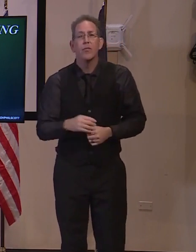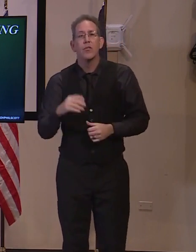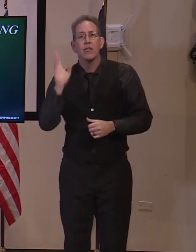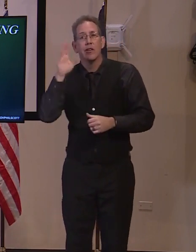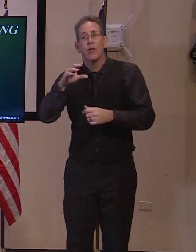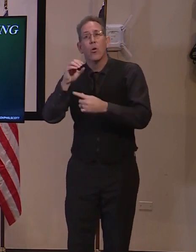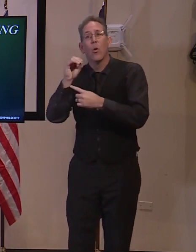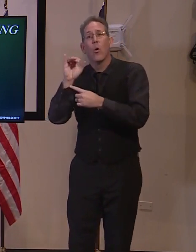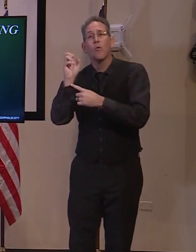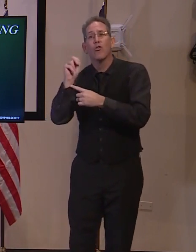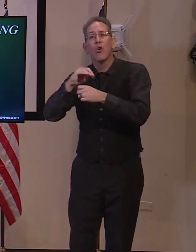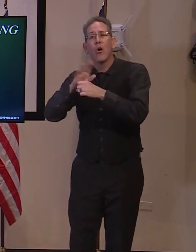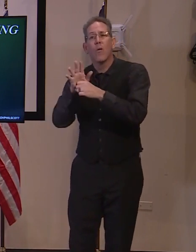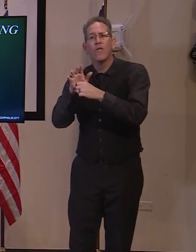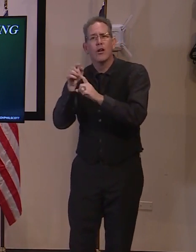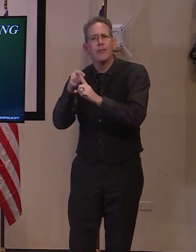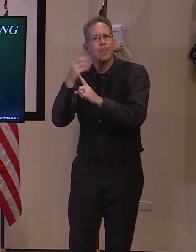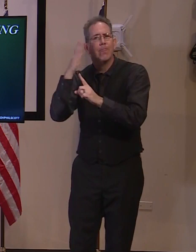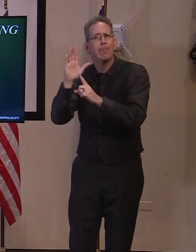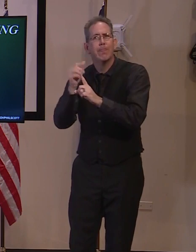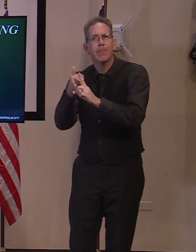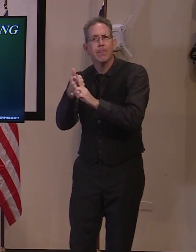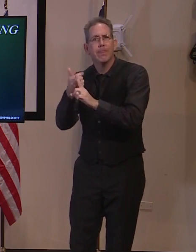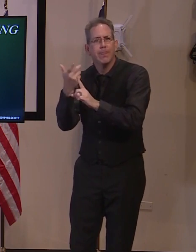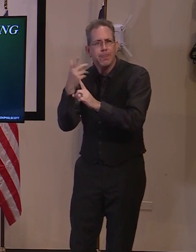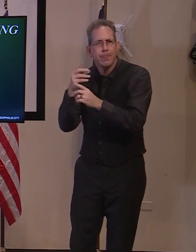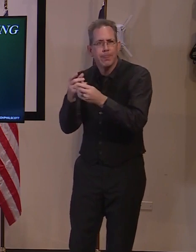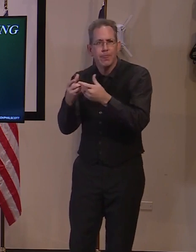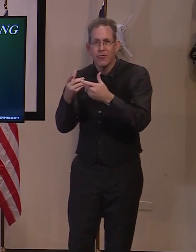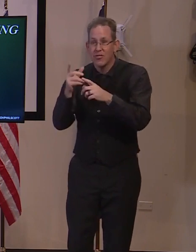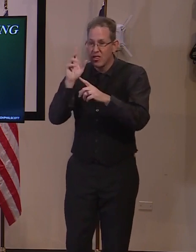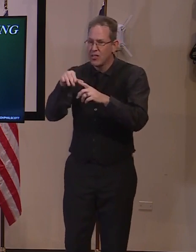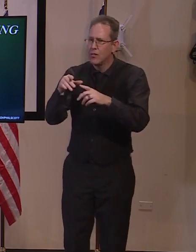schools in the state, but one In our recommendation. Unmasking, we suggest